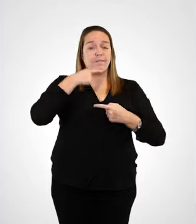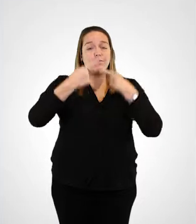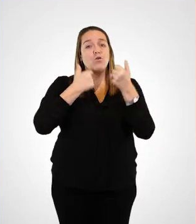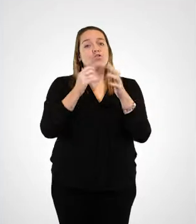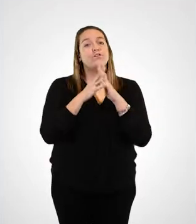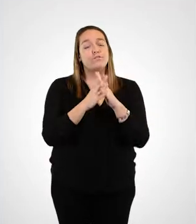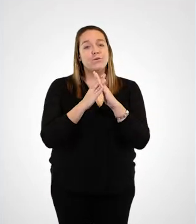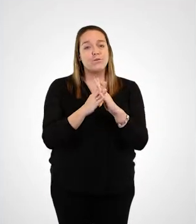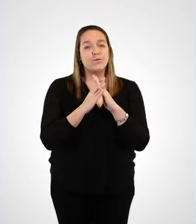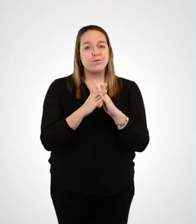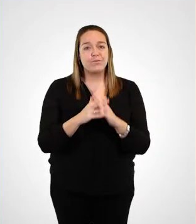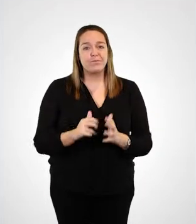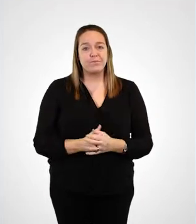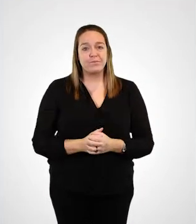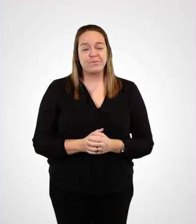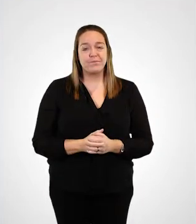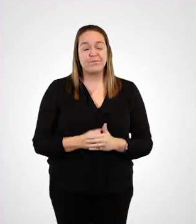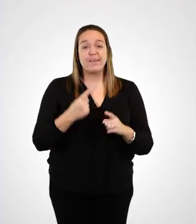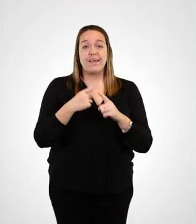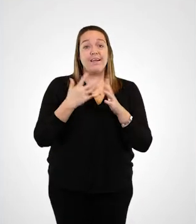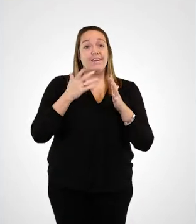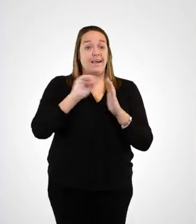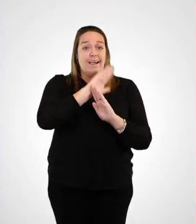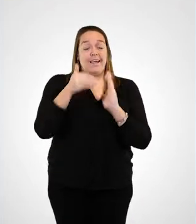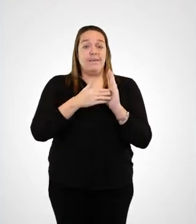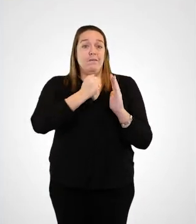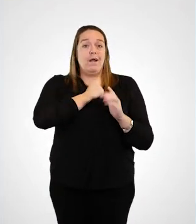I hope you'll find this information useful.